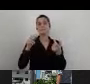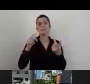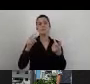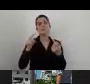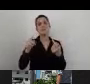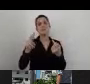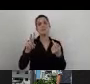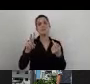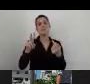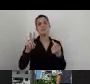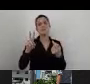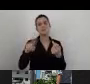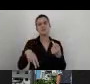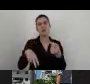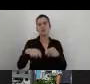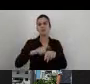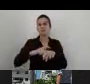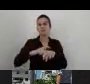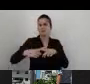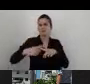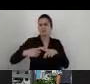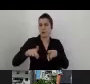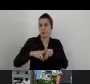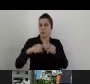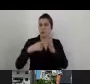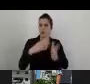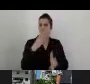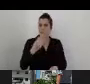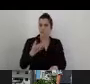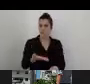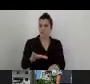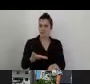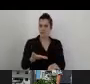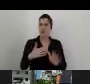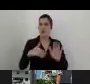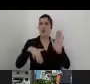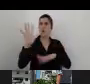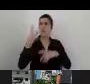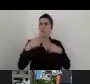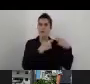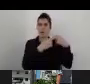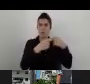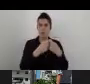I can tell you, for example, in Israel today, most of the organizations in Israel were supposed to be